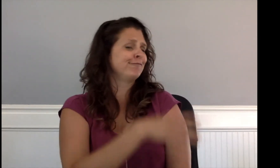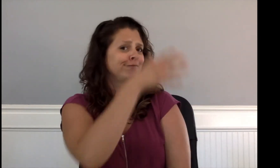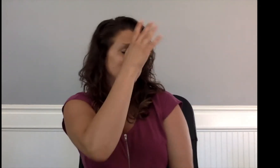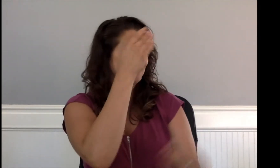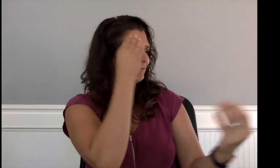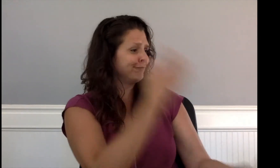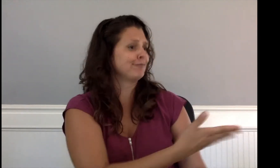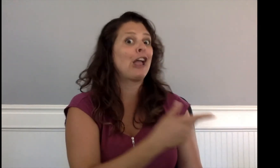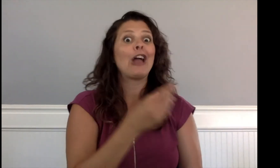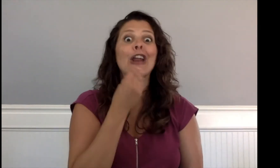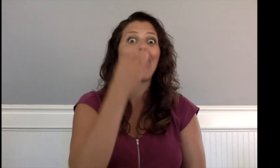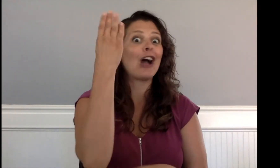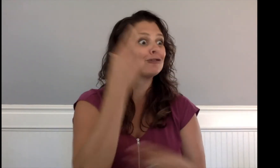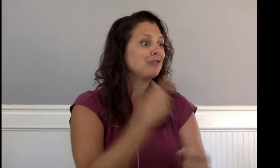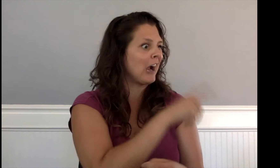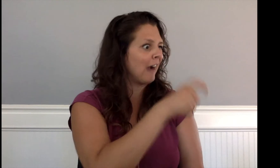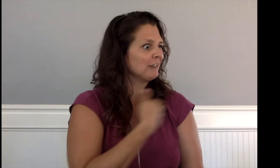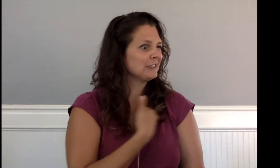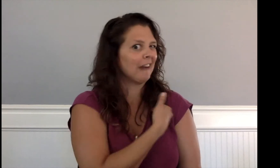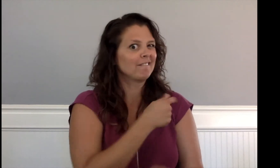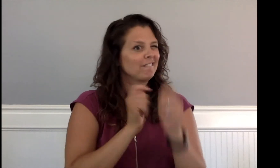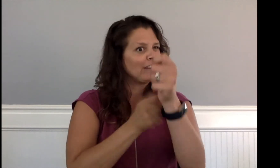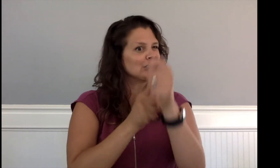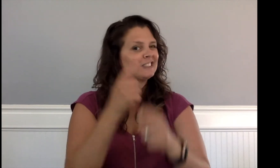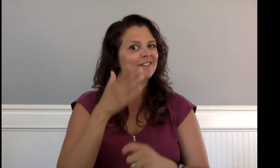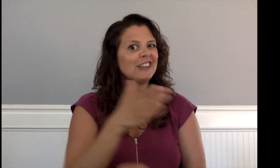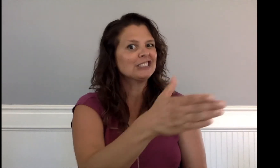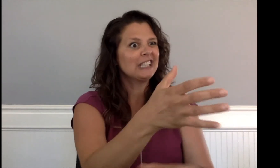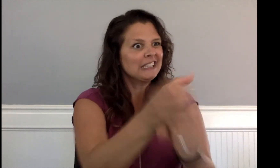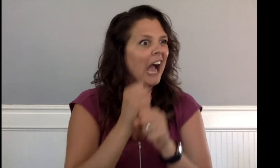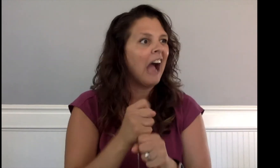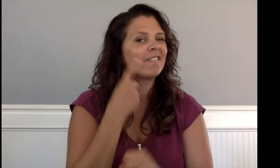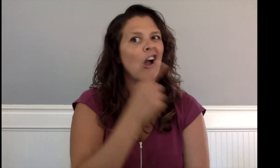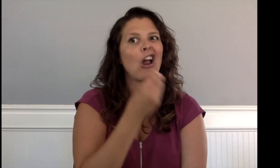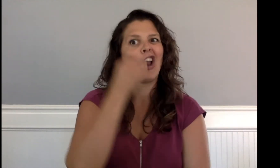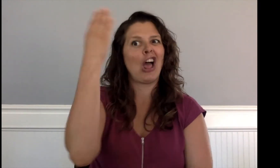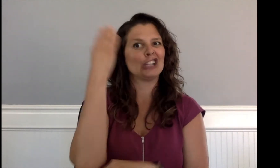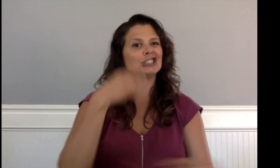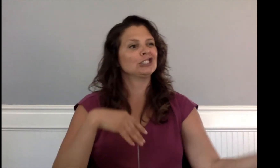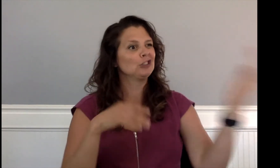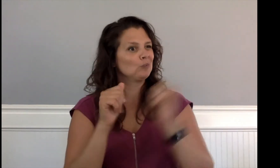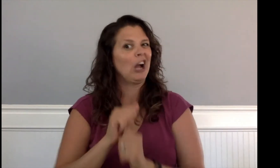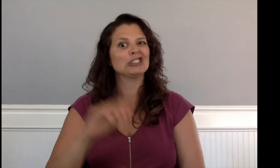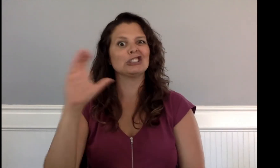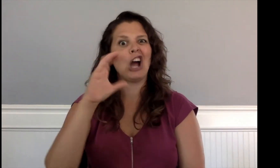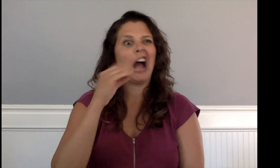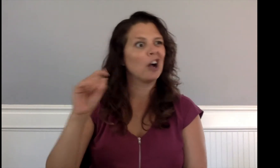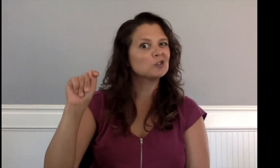"Yvette said we have to fish for our lunch," Grandma